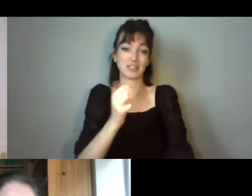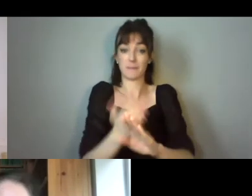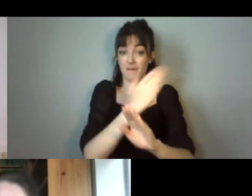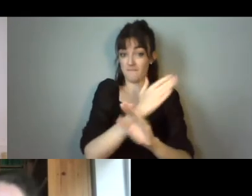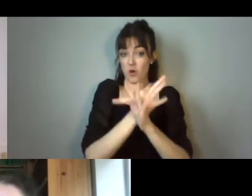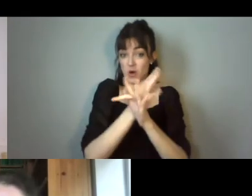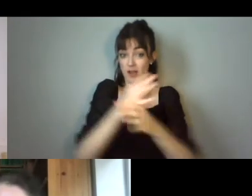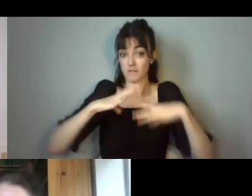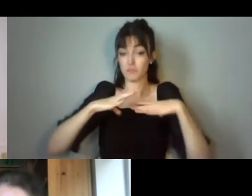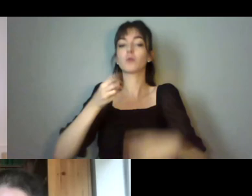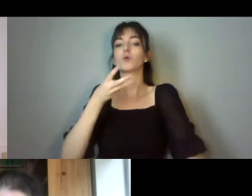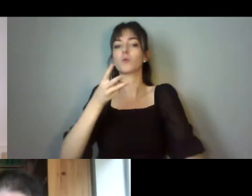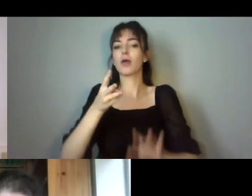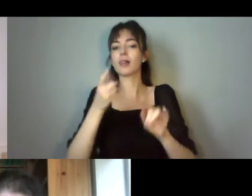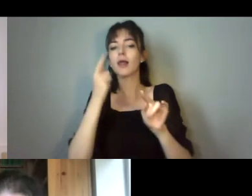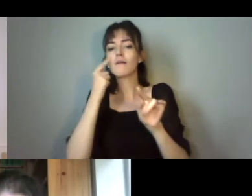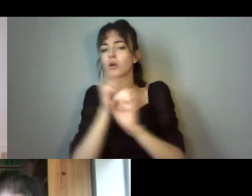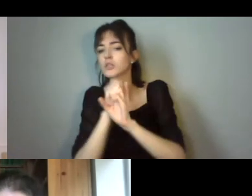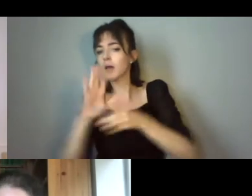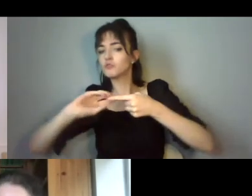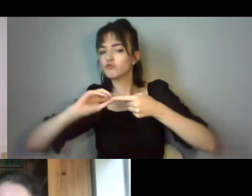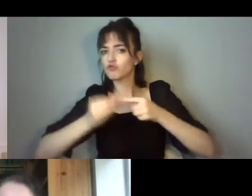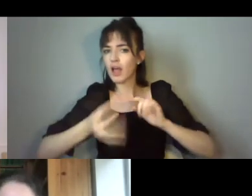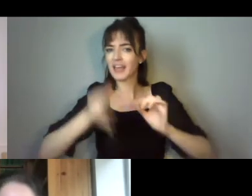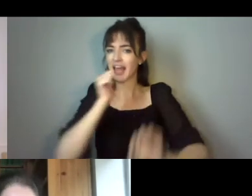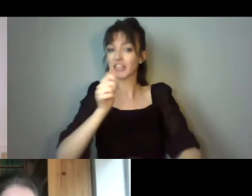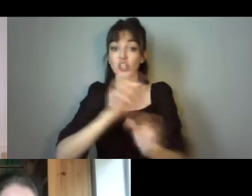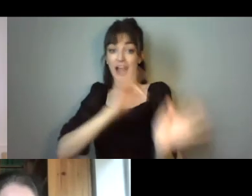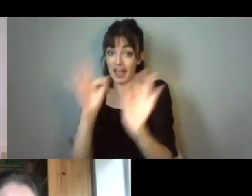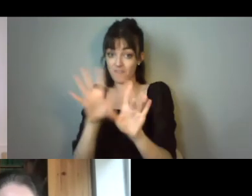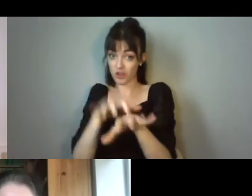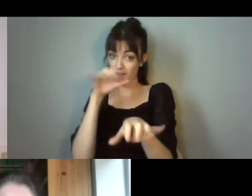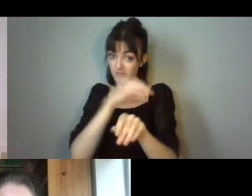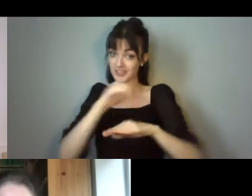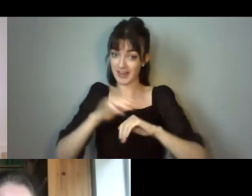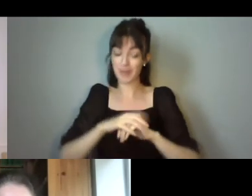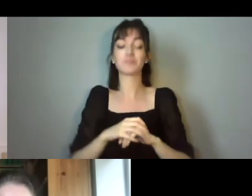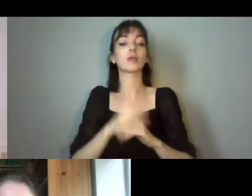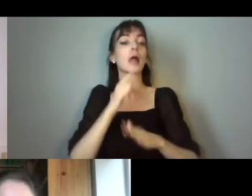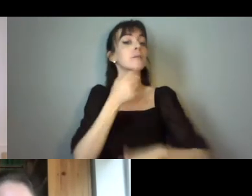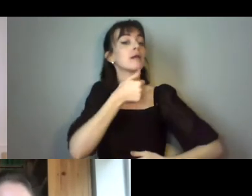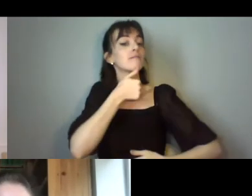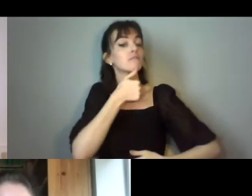and try and get an answer after the conference. But firstly, can I ask have any of these